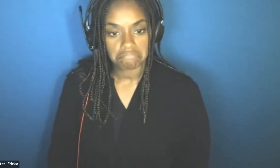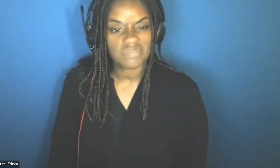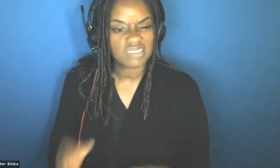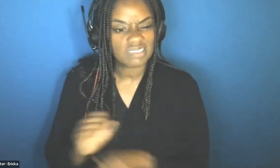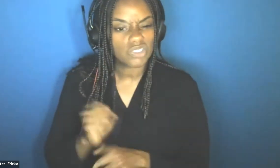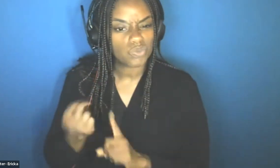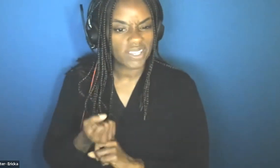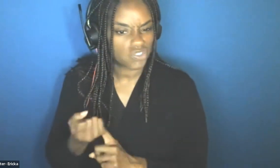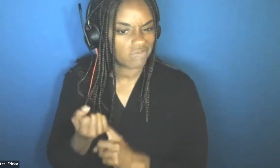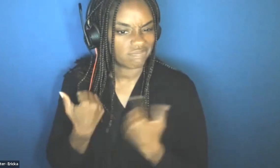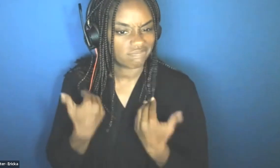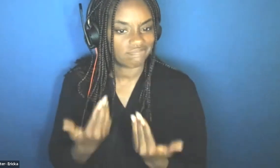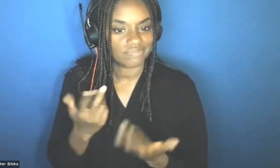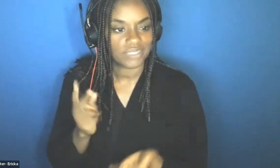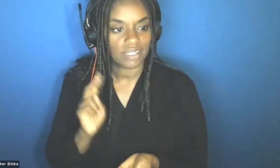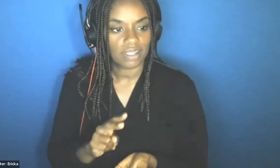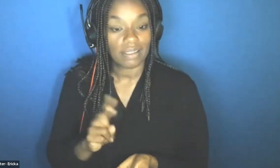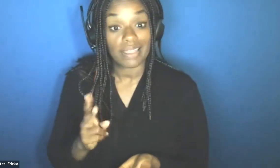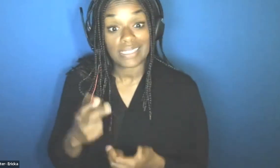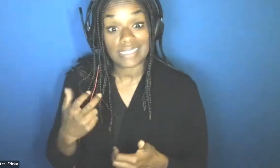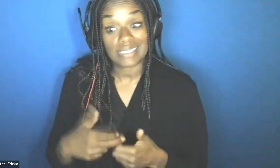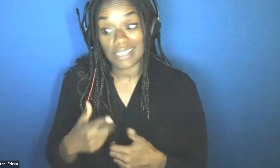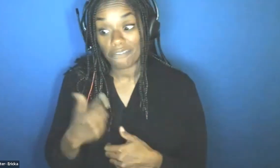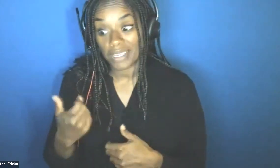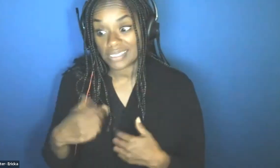Also an employer cannot ask about an employee's prior worker compensation history.